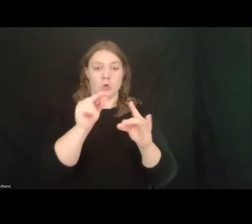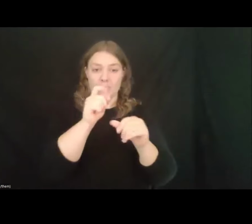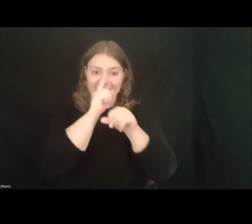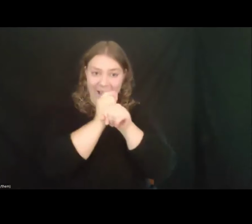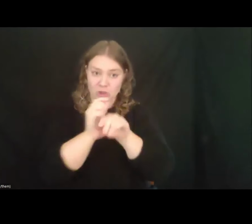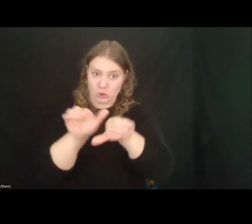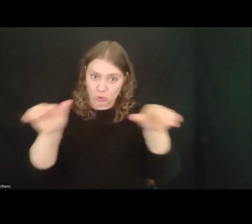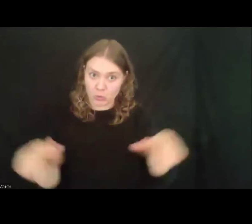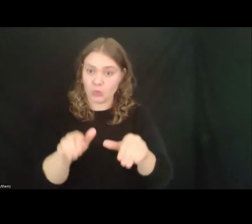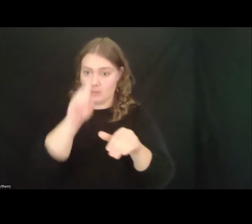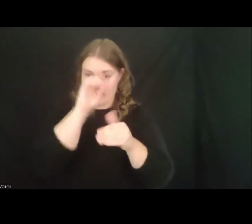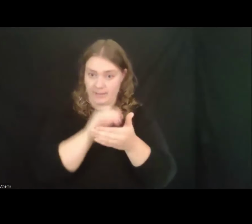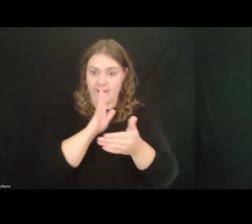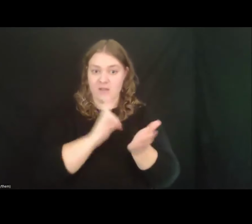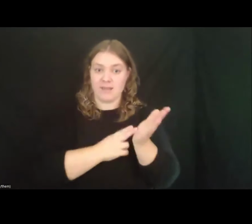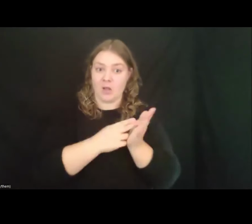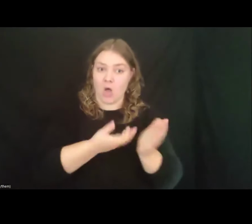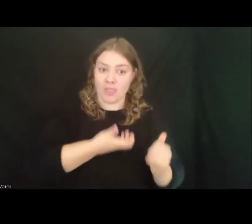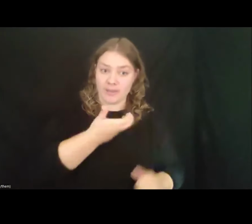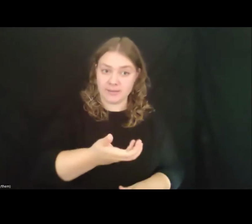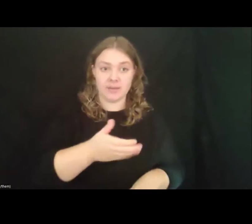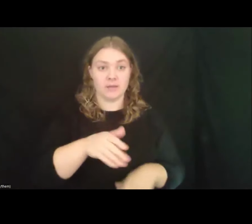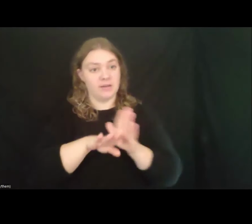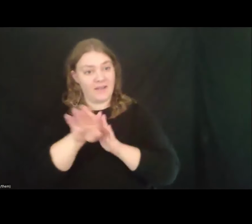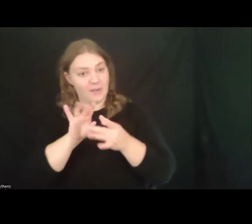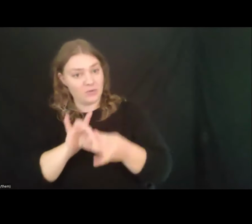being authentic they believe in building those relationships everything that you heard here